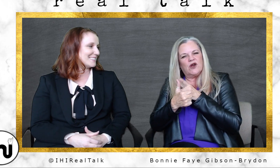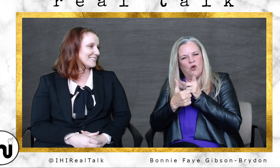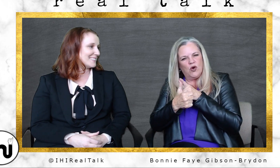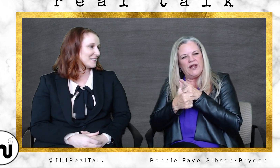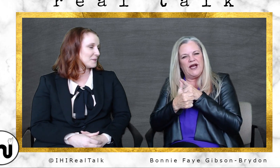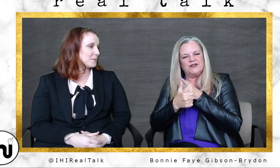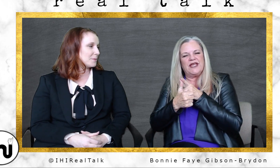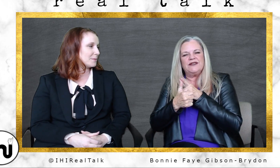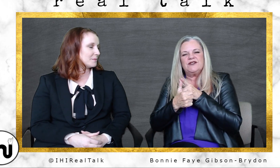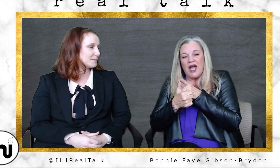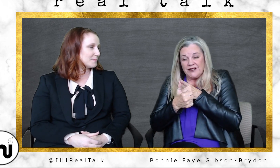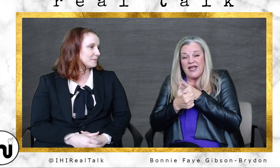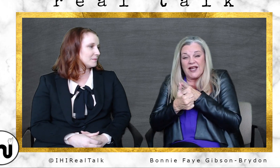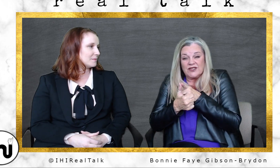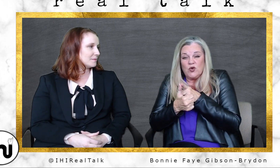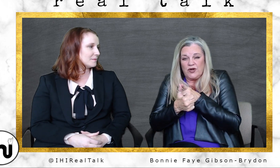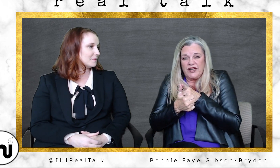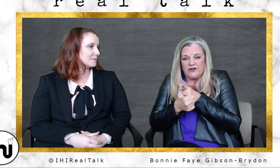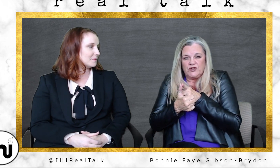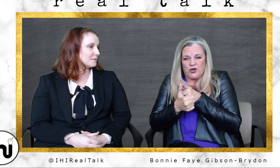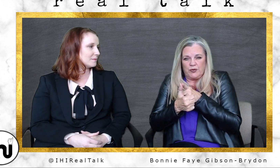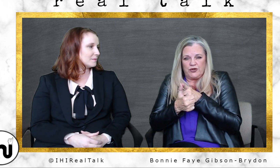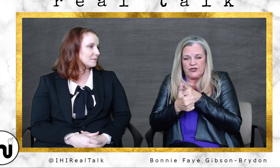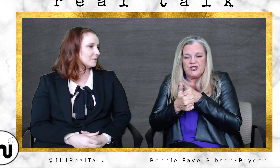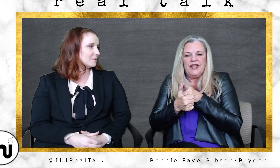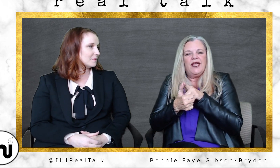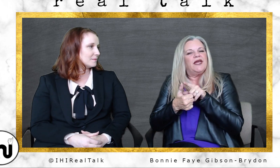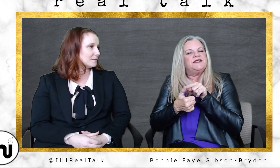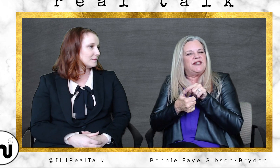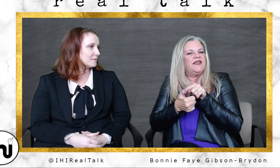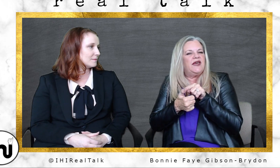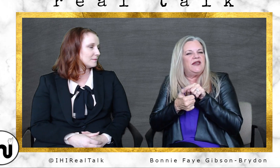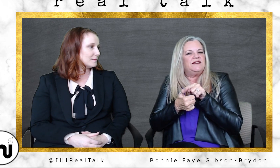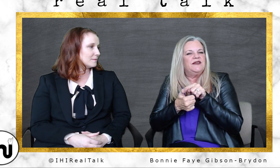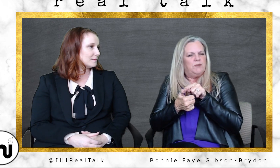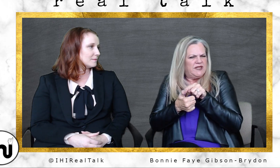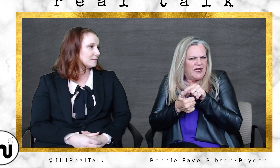courthouse and contact the coordinator of interpreters and say that be gutsy.